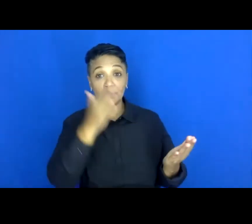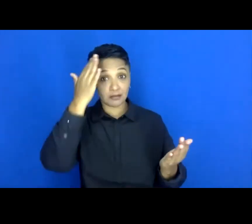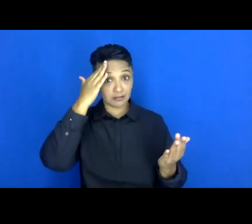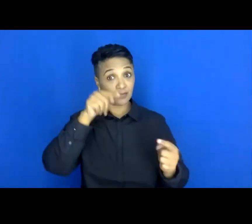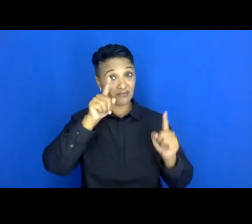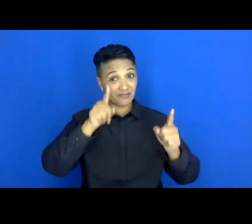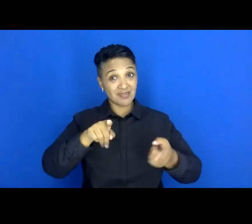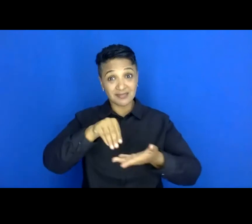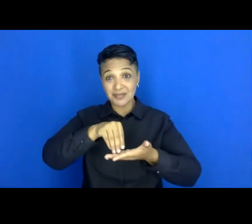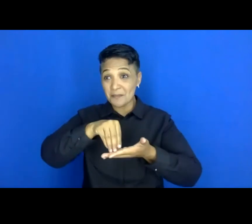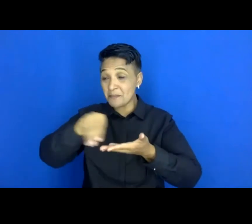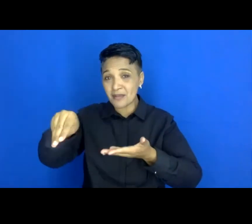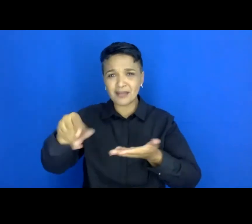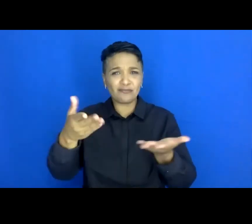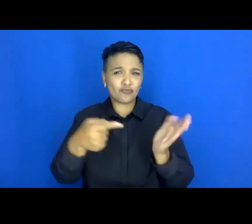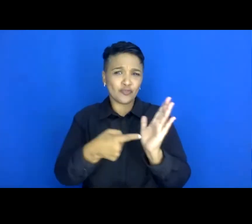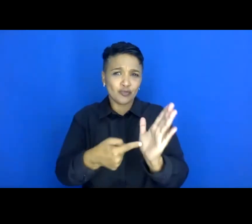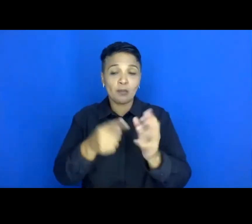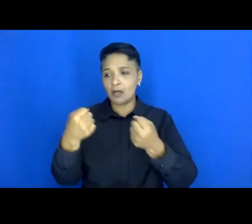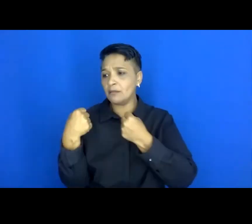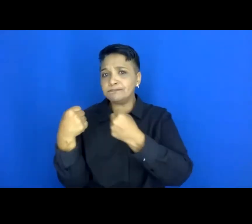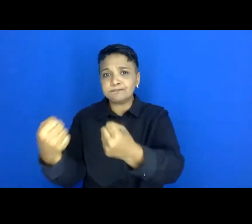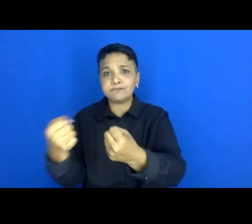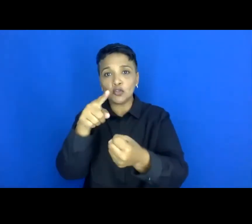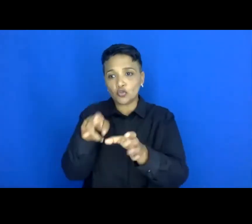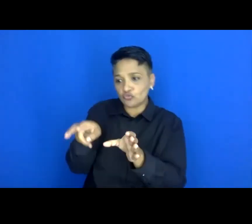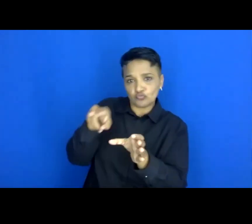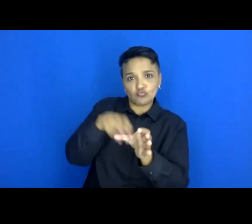for something like a buddha border you have to pay for somebody to take you around